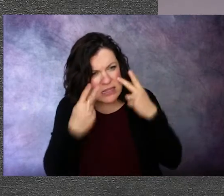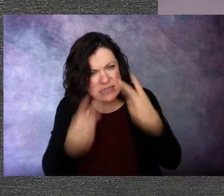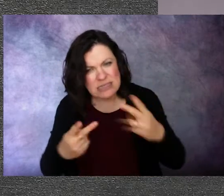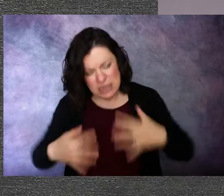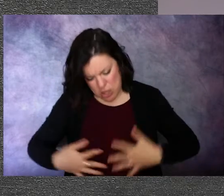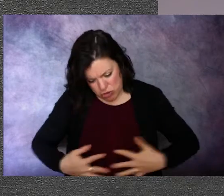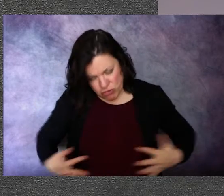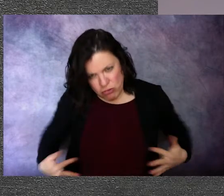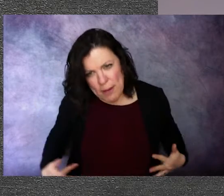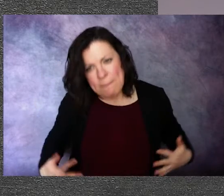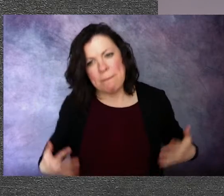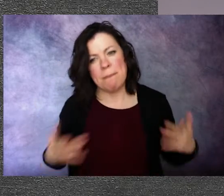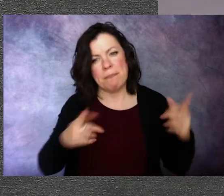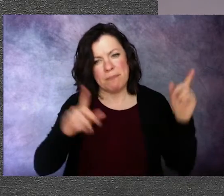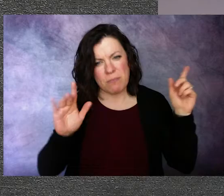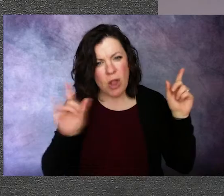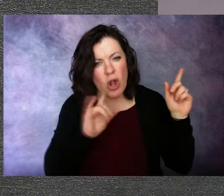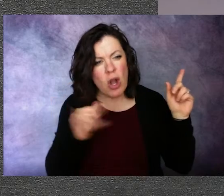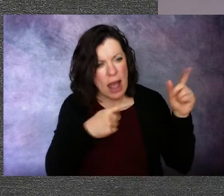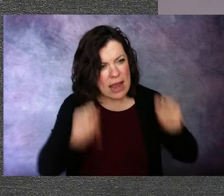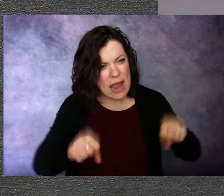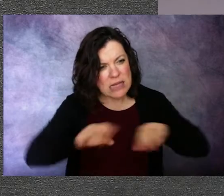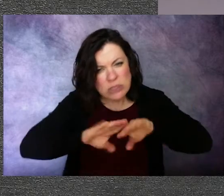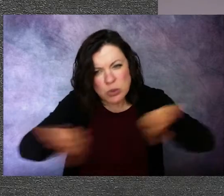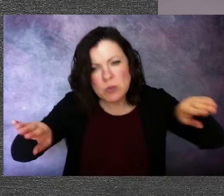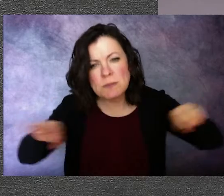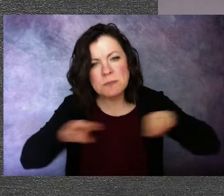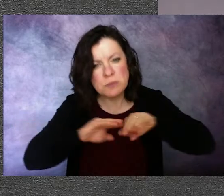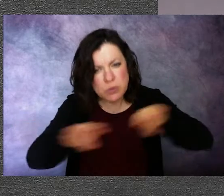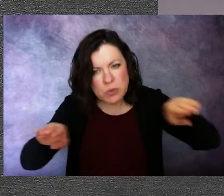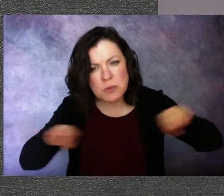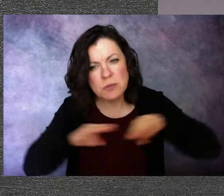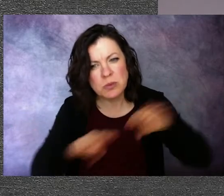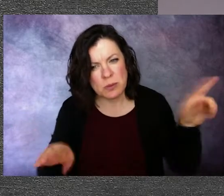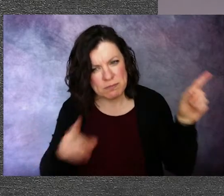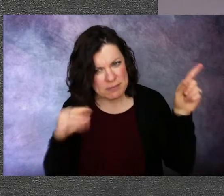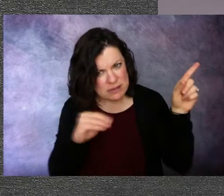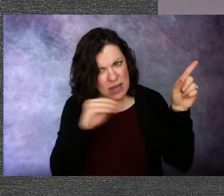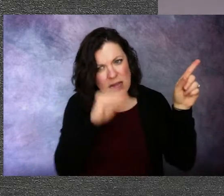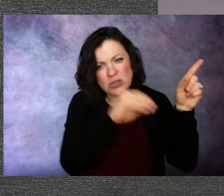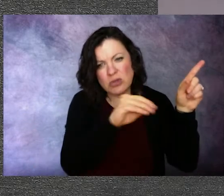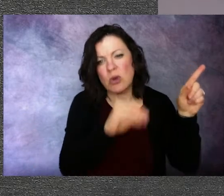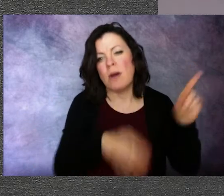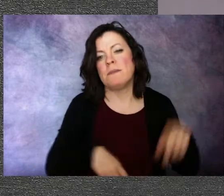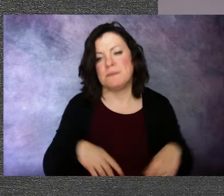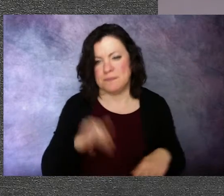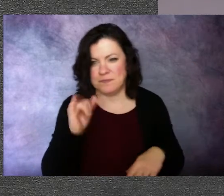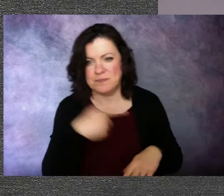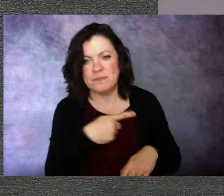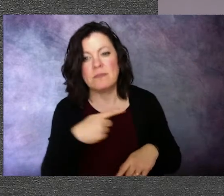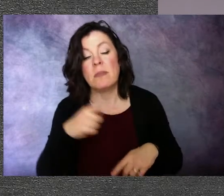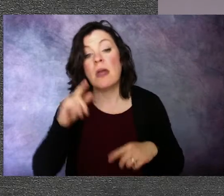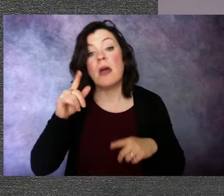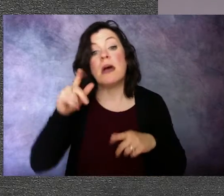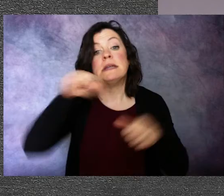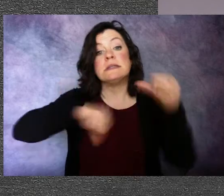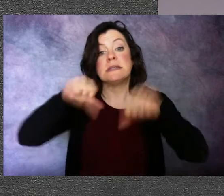This one looks like a swimming dinosaur. The paleontologists were able to dig up the bones